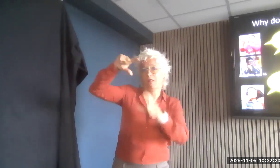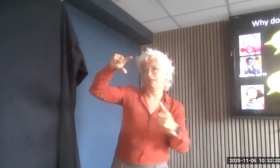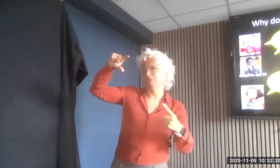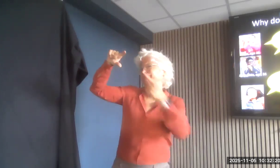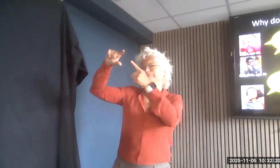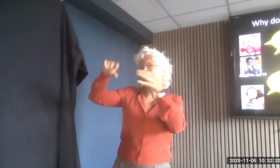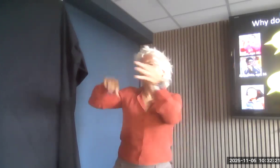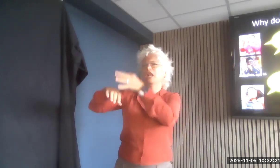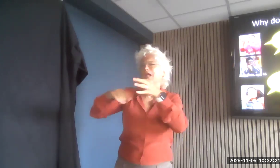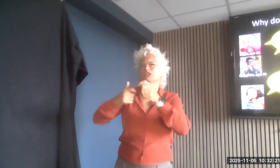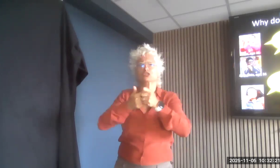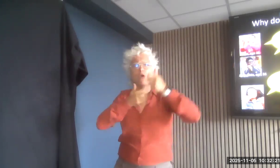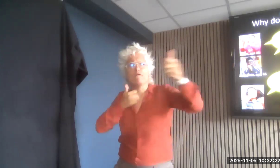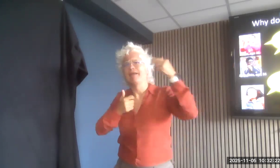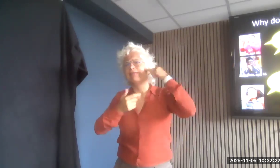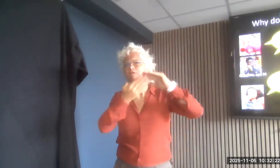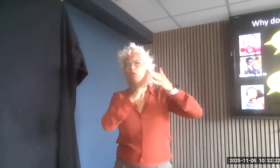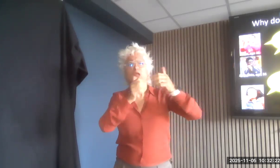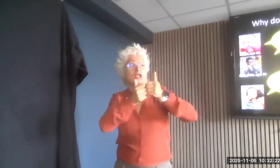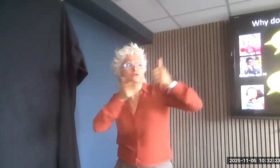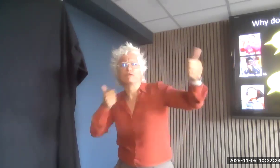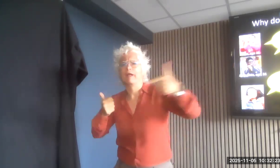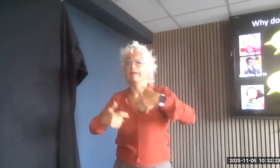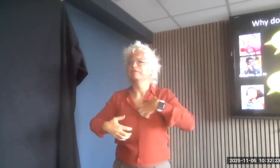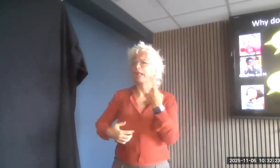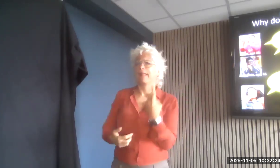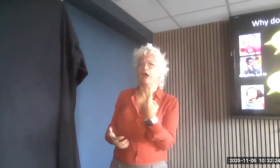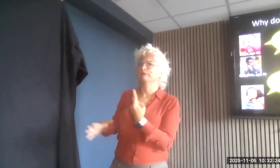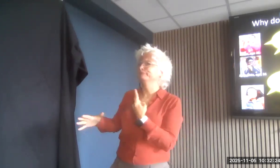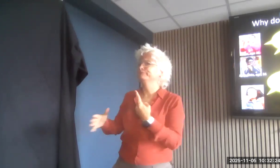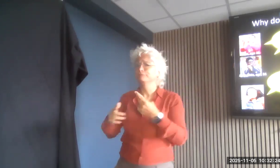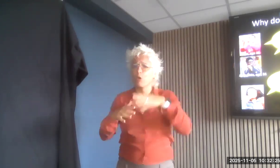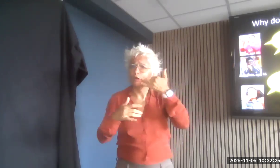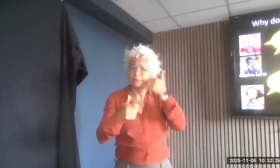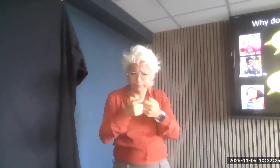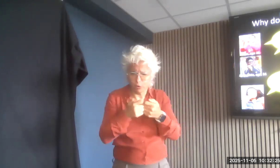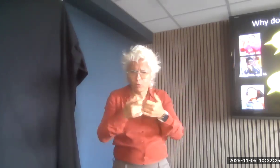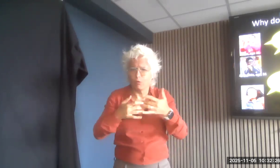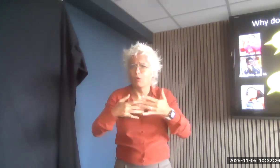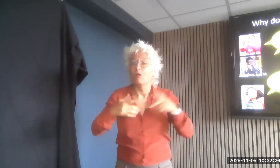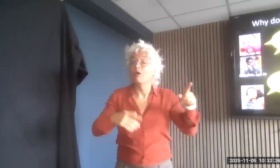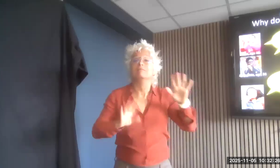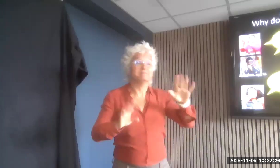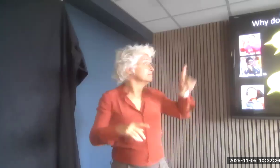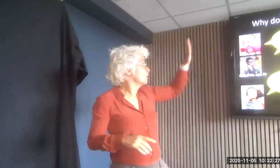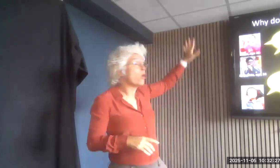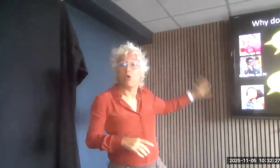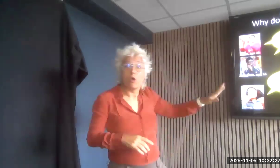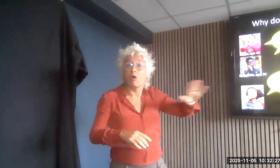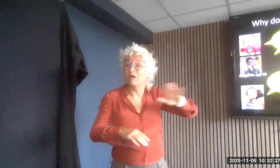He then returned to a very remote part of Portugal once he'd finished school. He feels very lonely because he doesn't have that interaction.